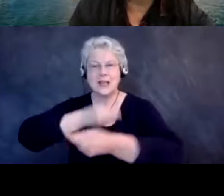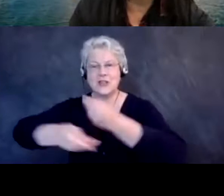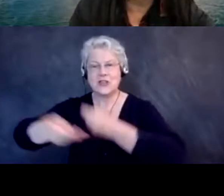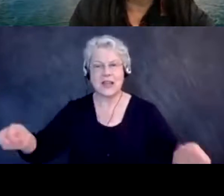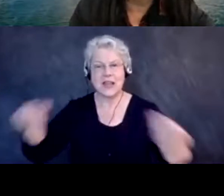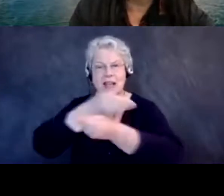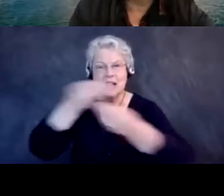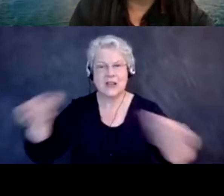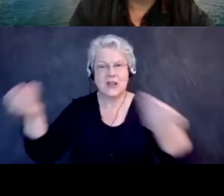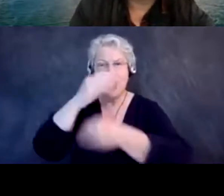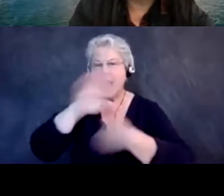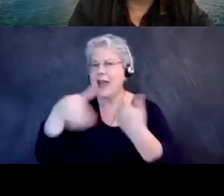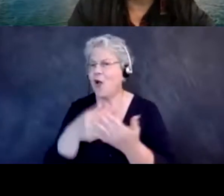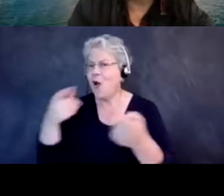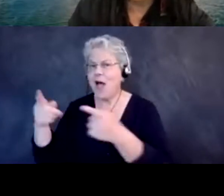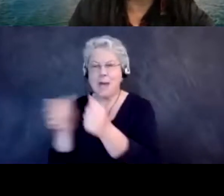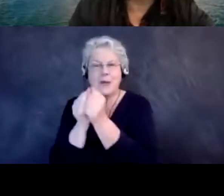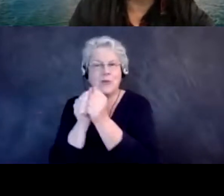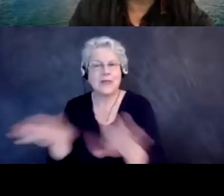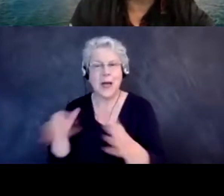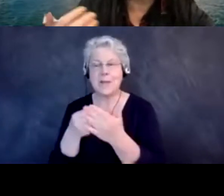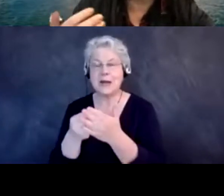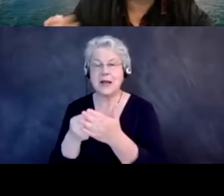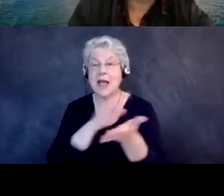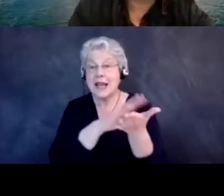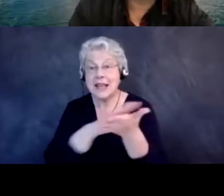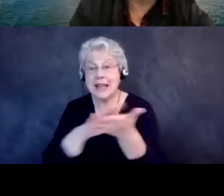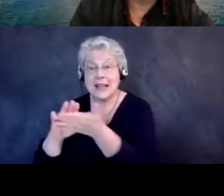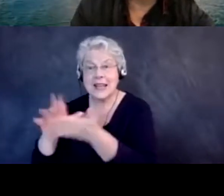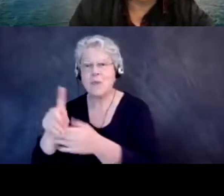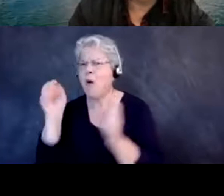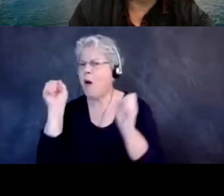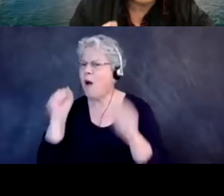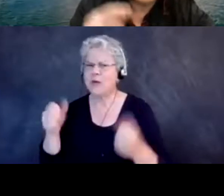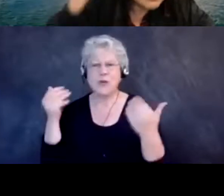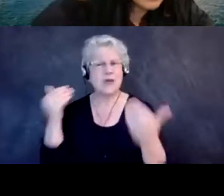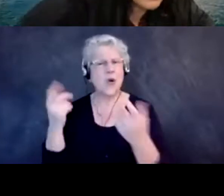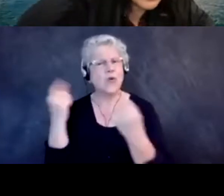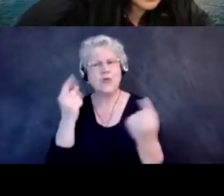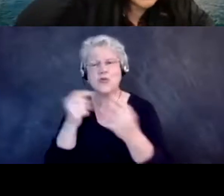no money. Community clean ups. You can do a ton in your community with no money. Next bullet.